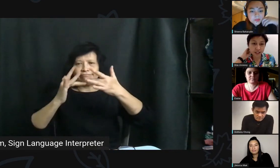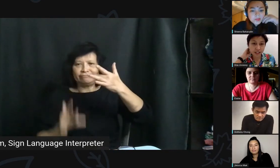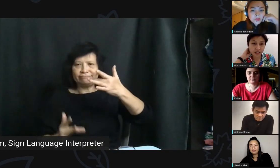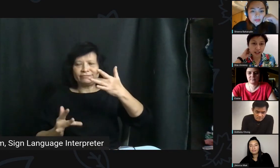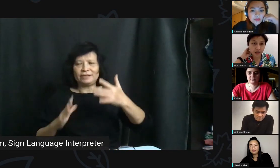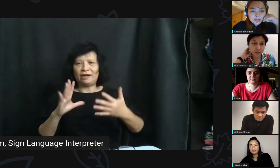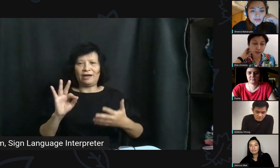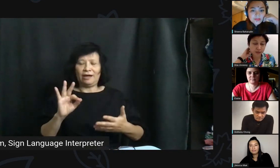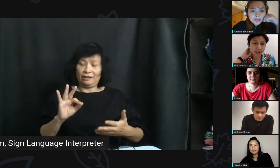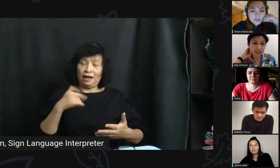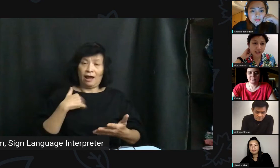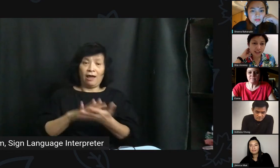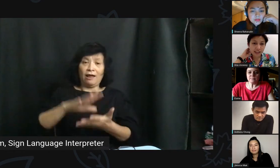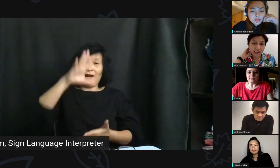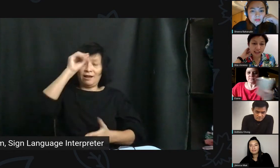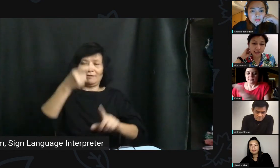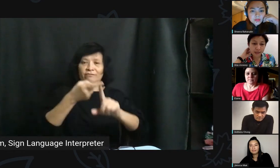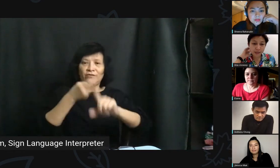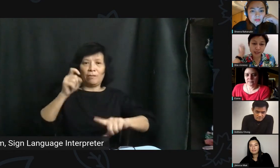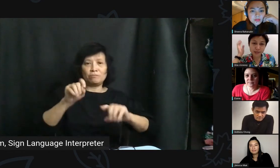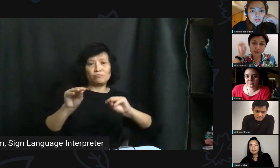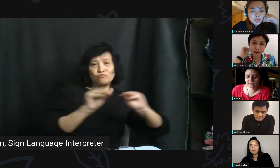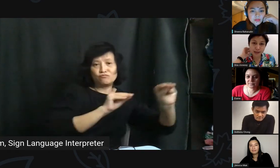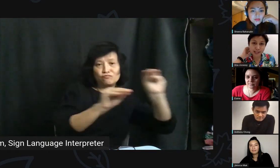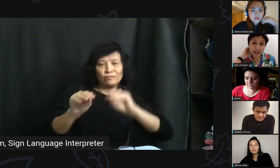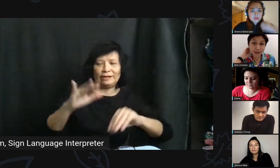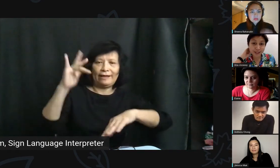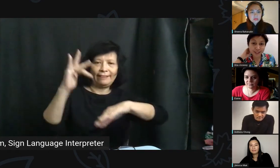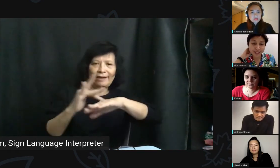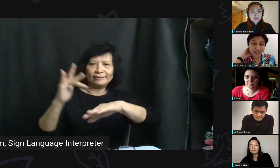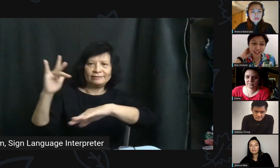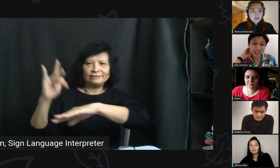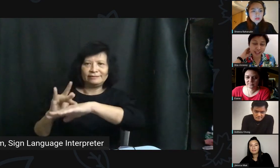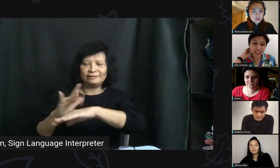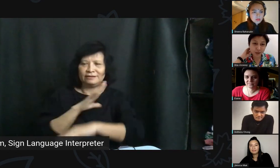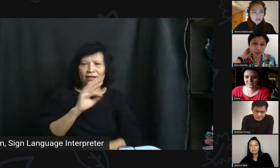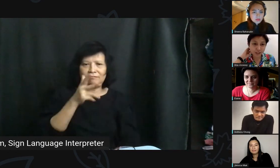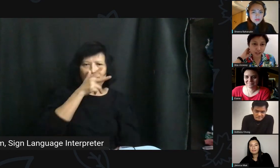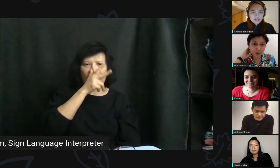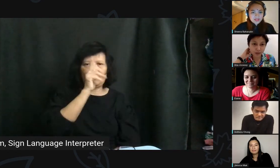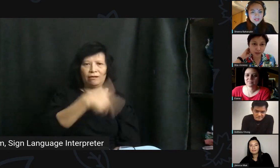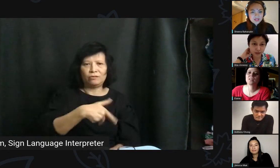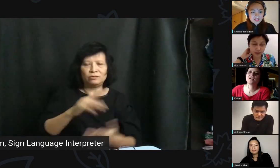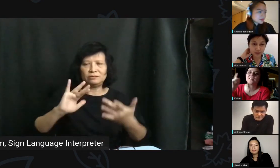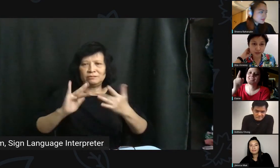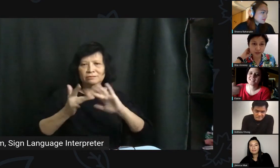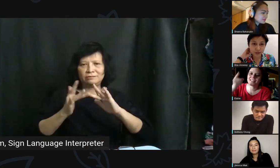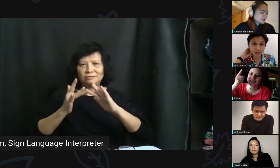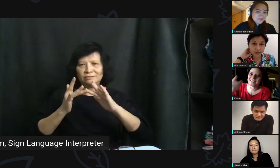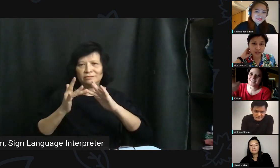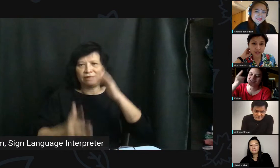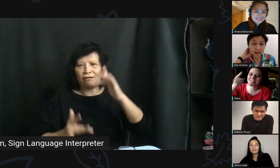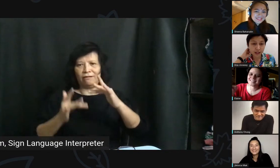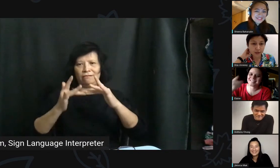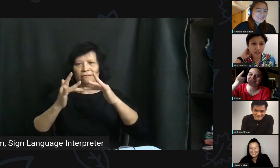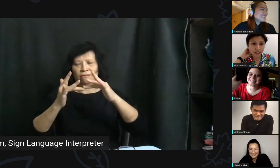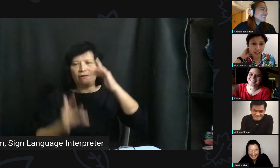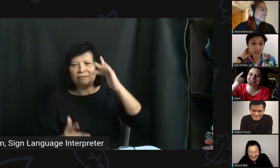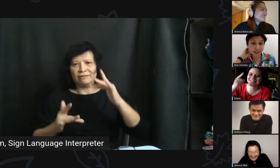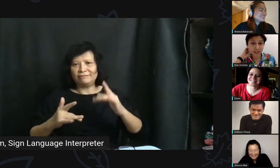and movement. And I think because of my lousy internet connection, I wasn’t able to sign with Anthony